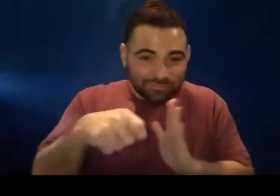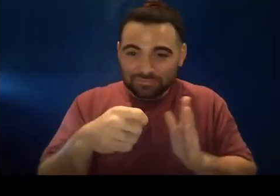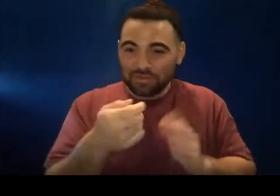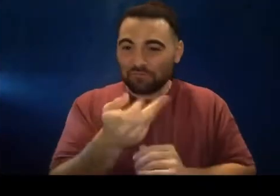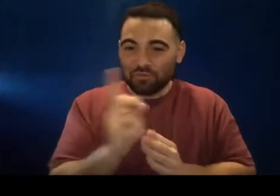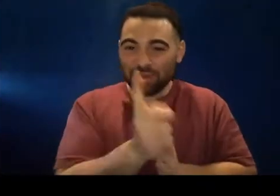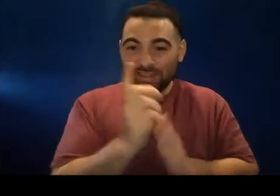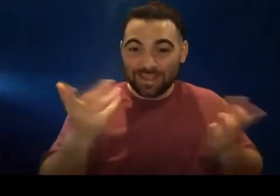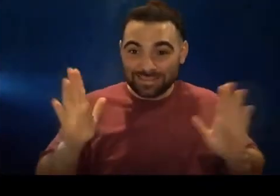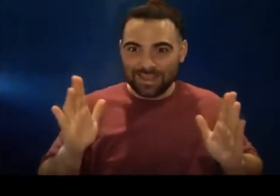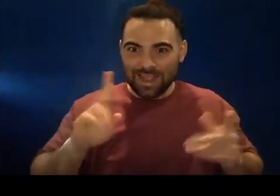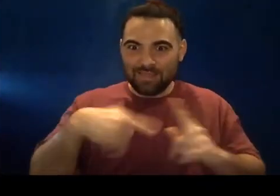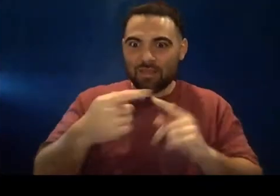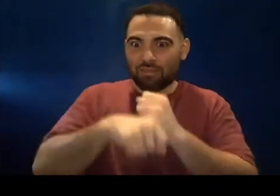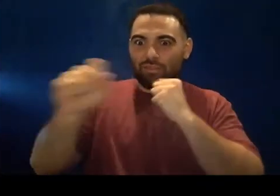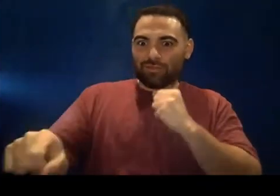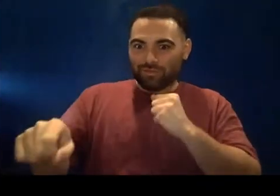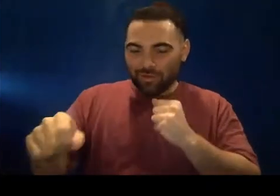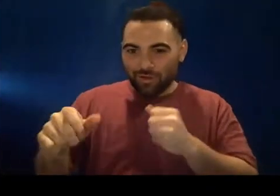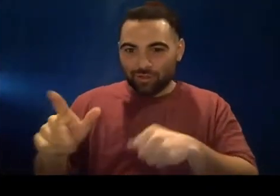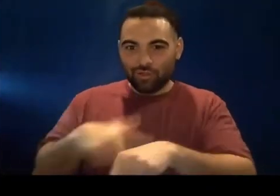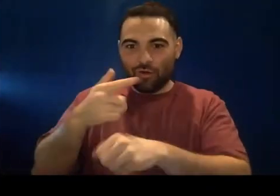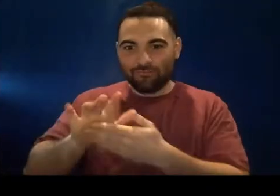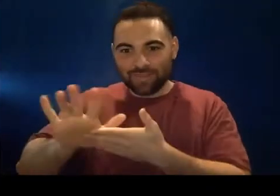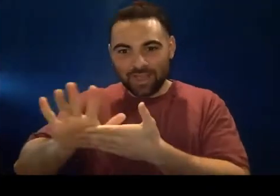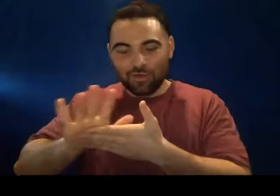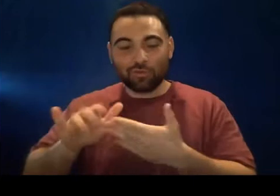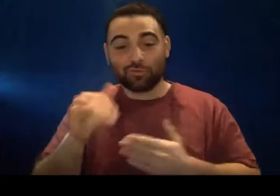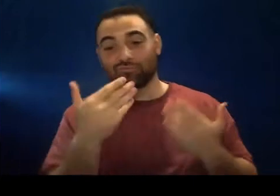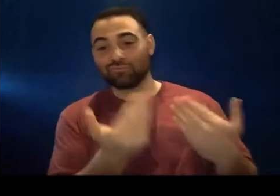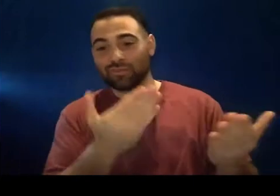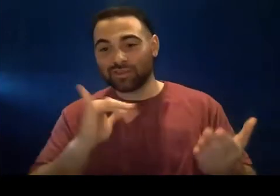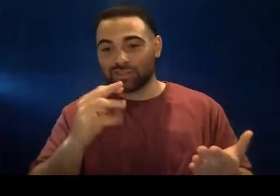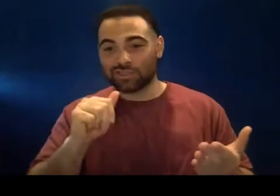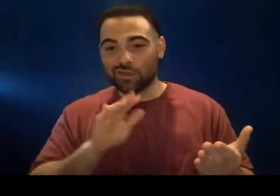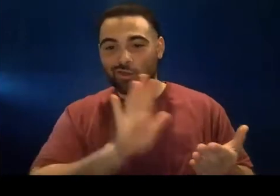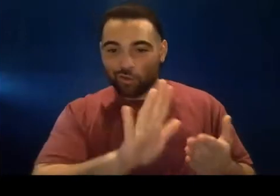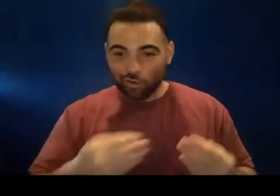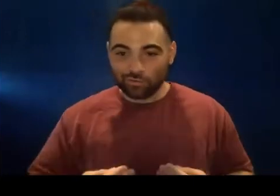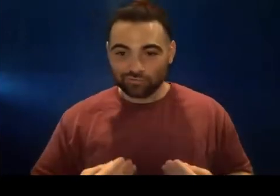So Jessica is my inspiration and her work and her activity and her